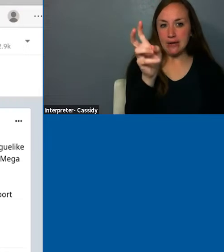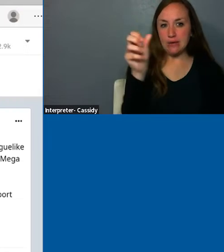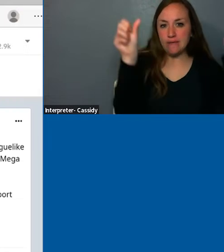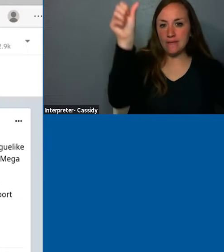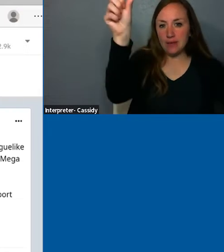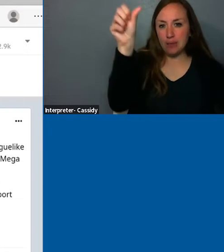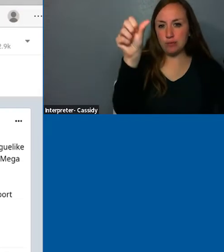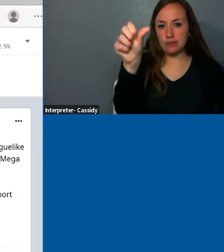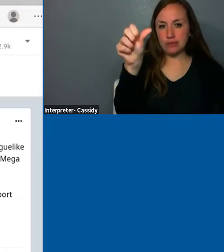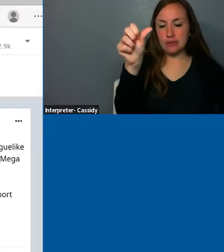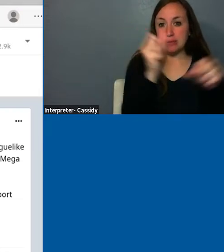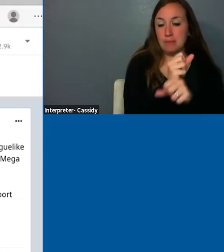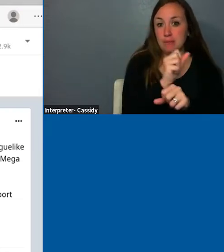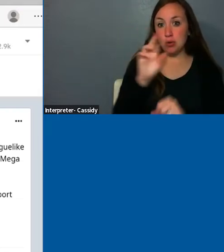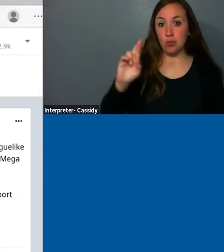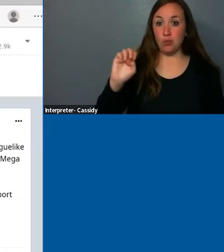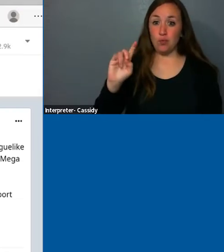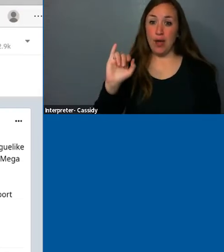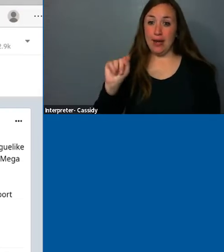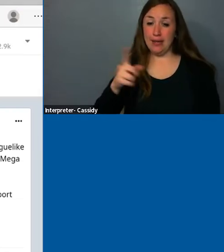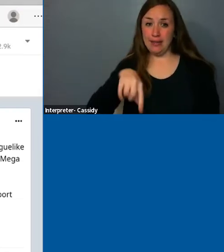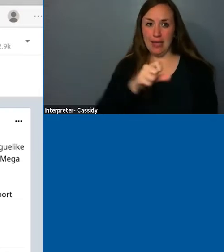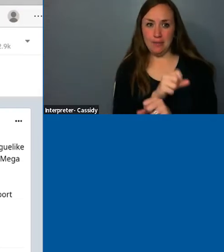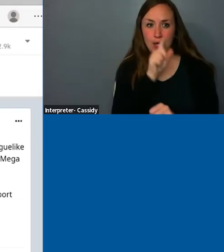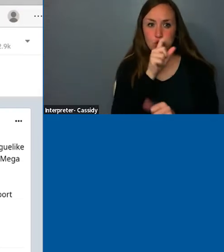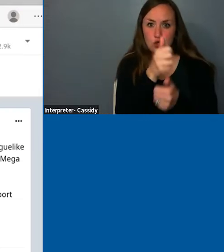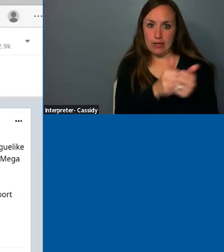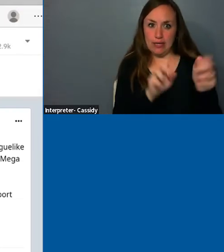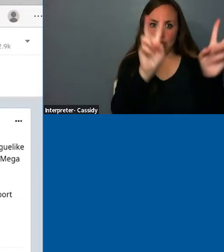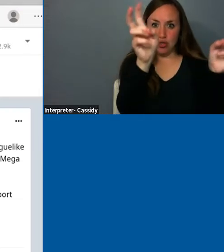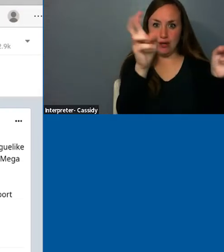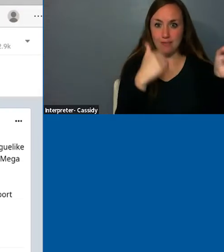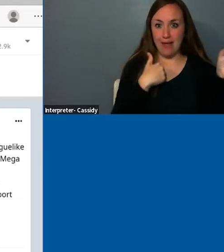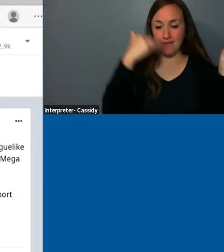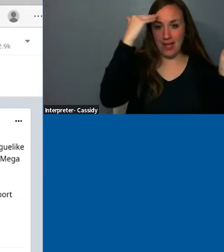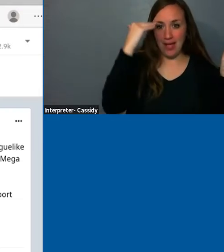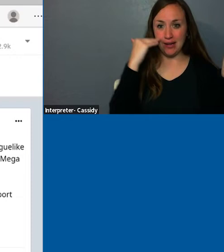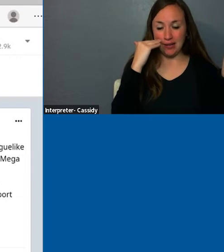so they've made sure that each title is marked up by a heading, because with my screen reader,